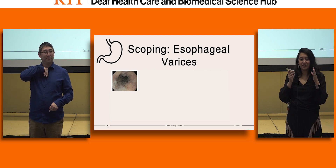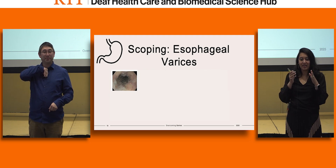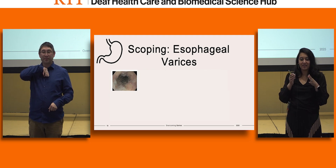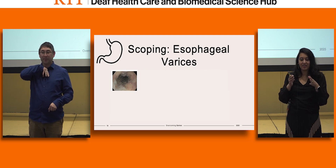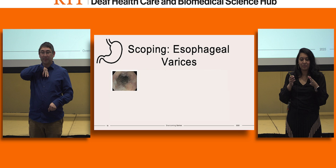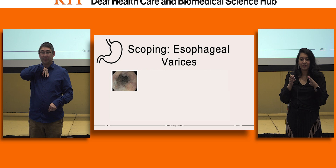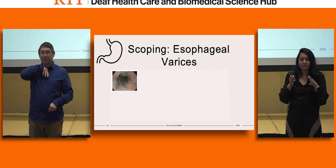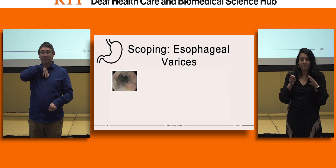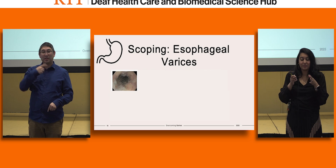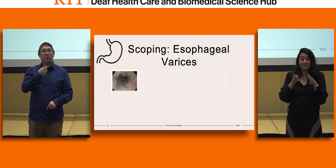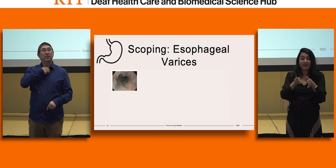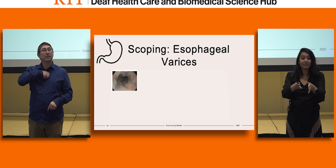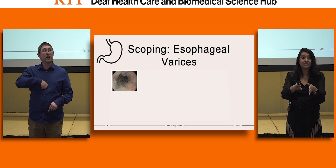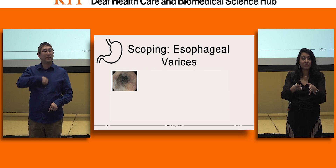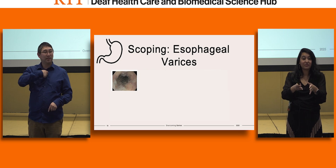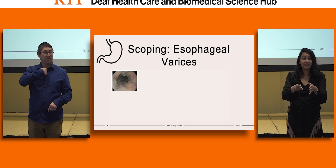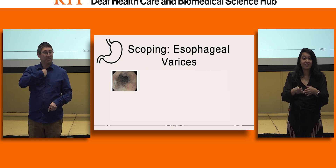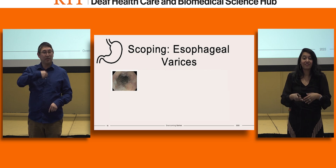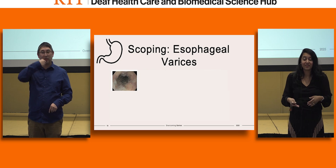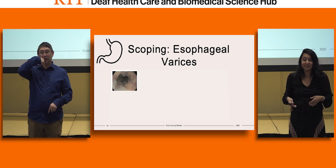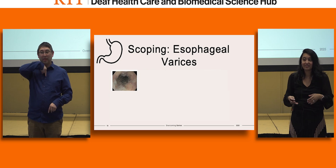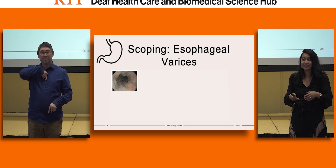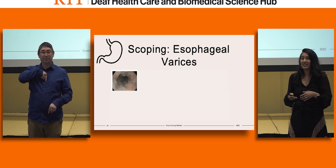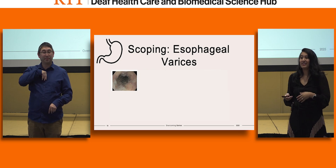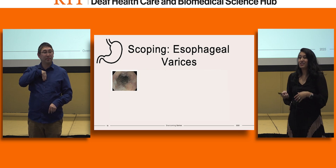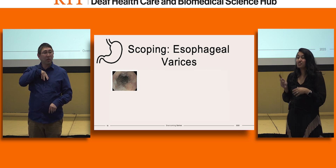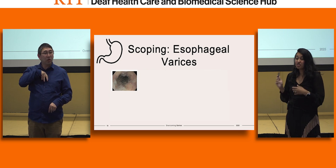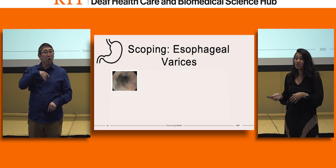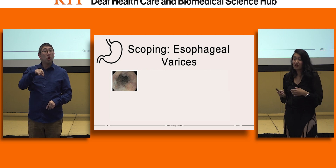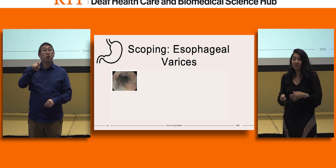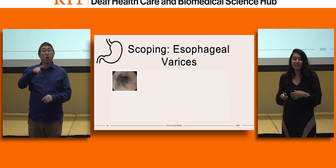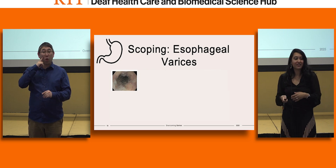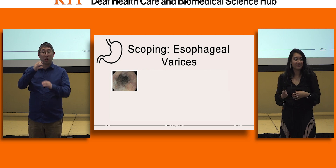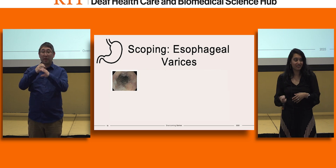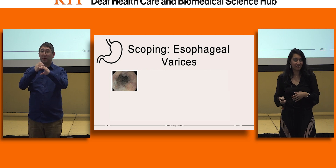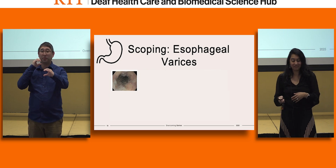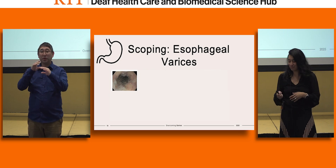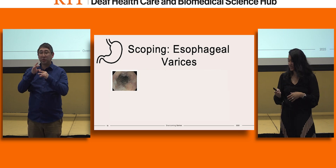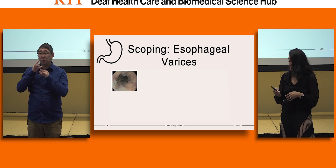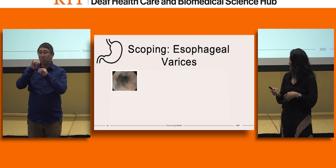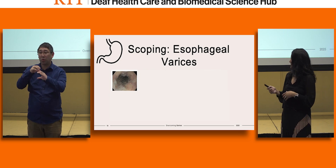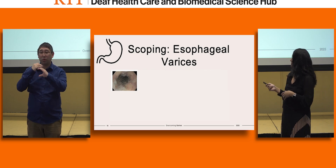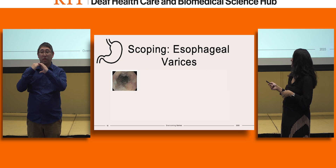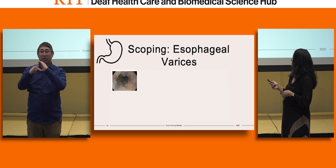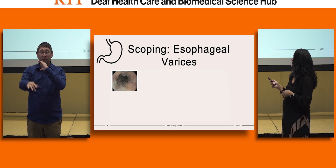with that camera scope down someone's esophagus. It should look like a tunnel, but it doesn't, right?